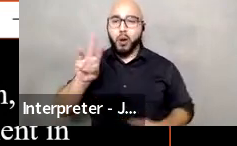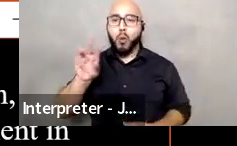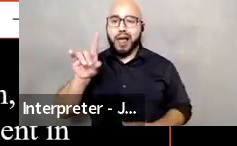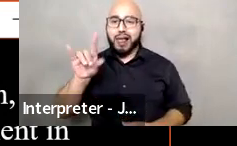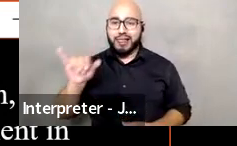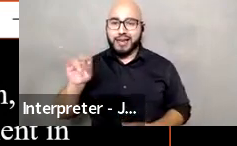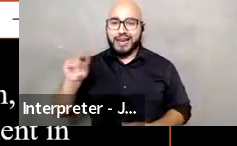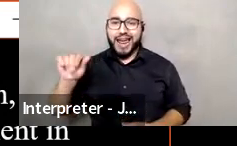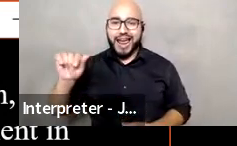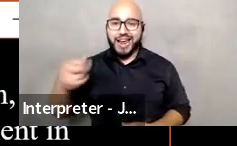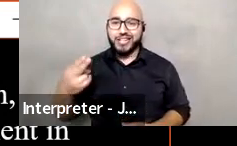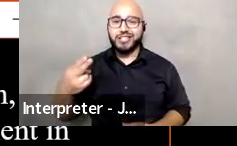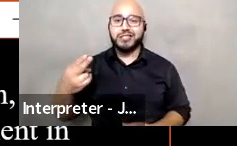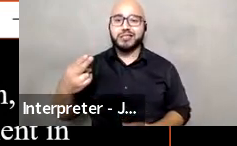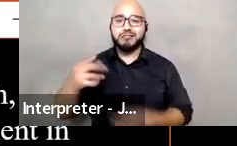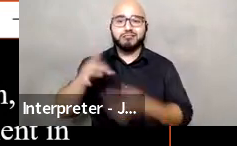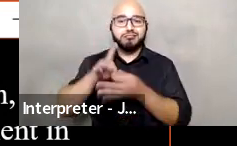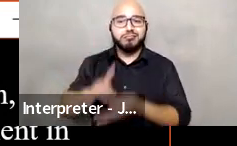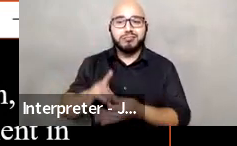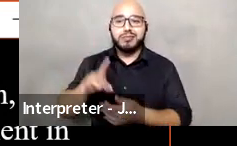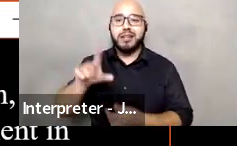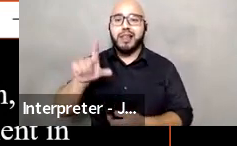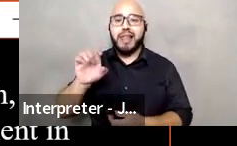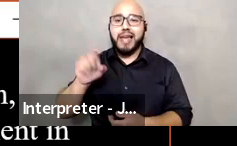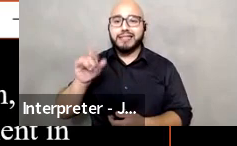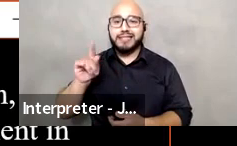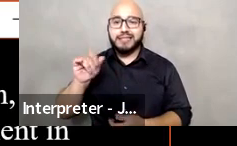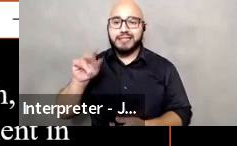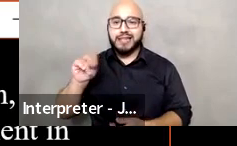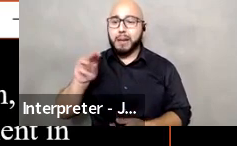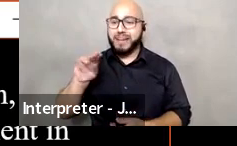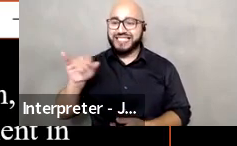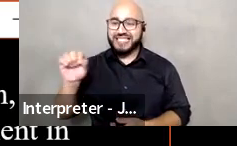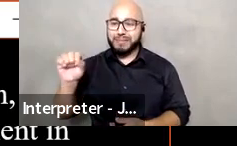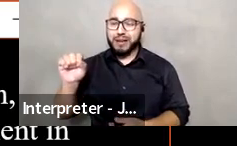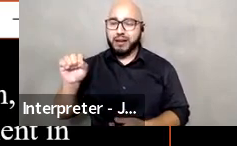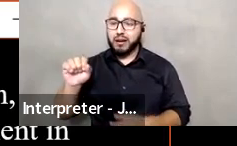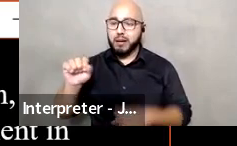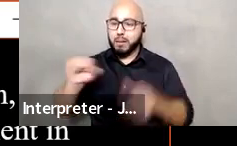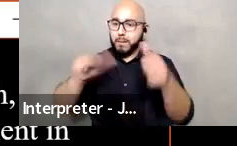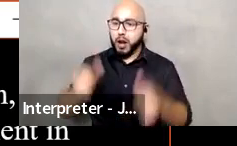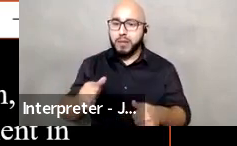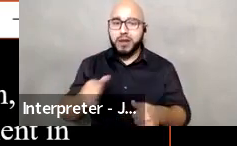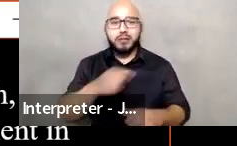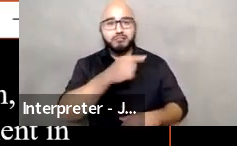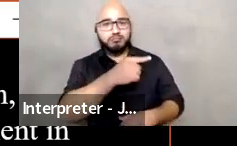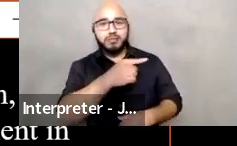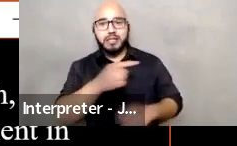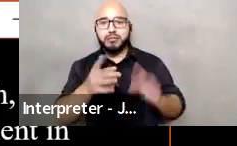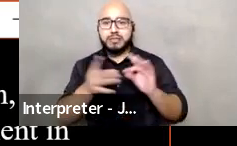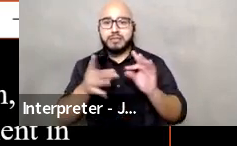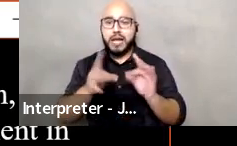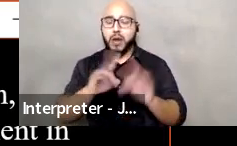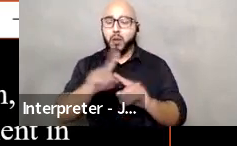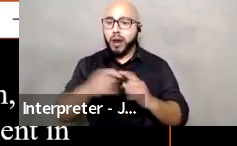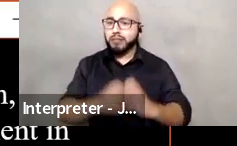the Lexington, Mississippi Monument. This is this is what was said at. The time that the monument. Was built. Here it is.